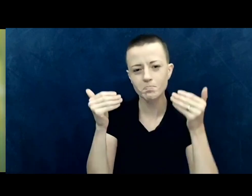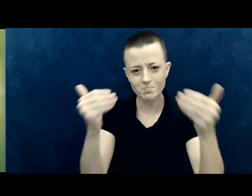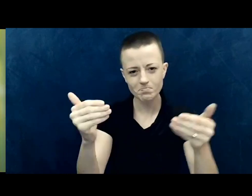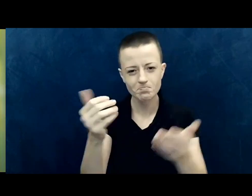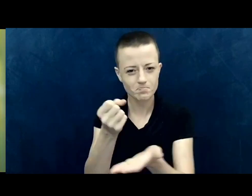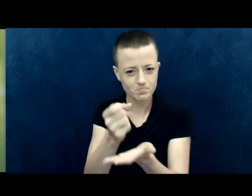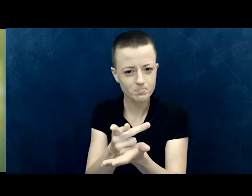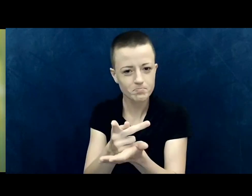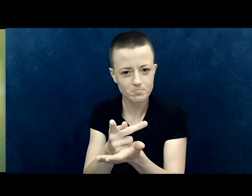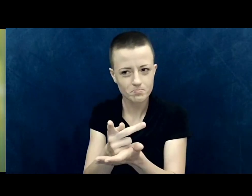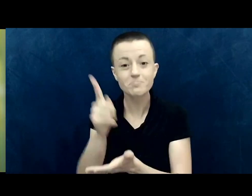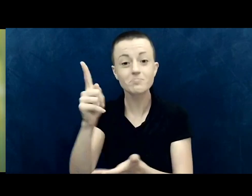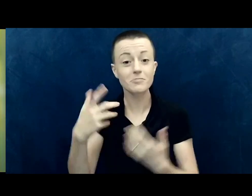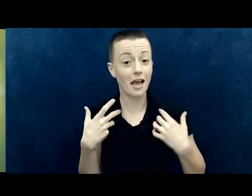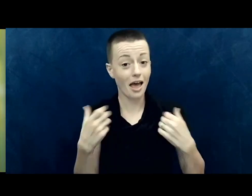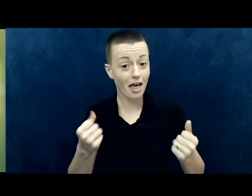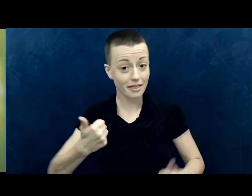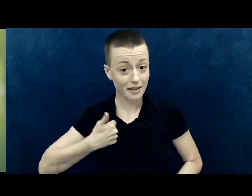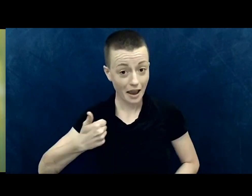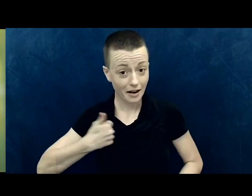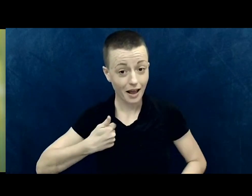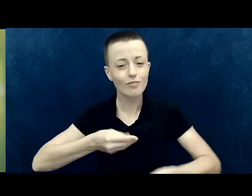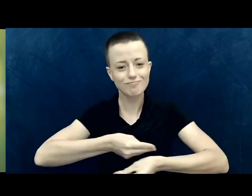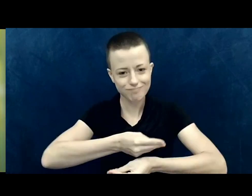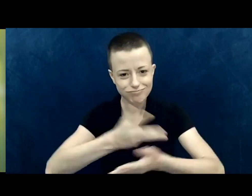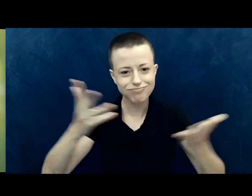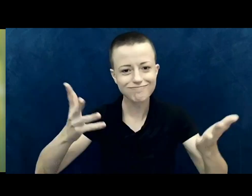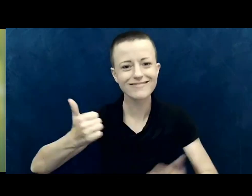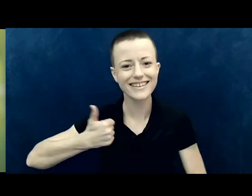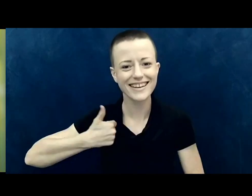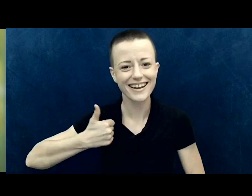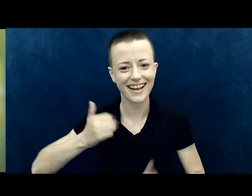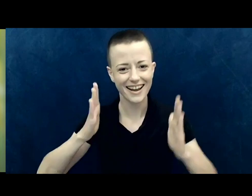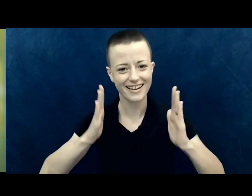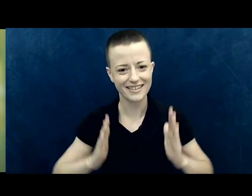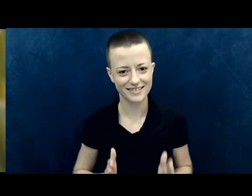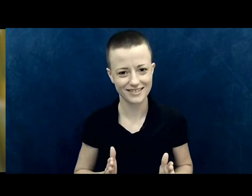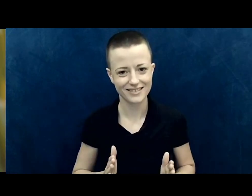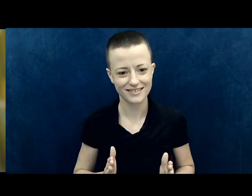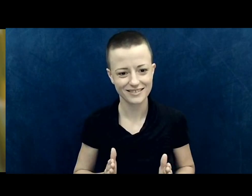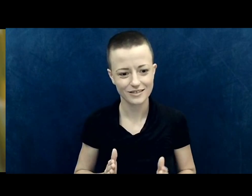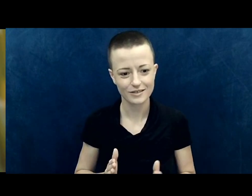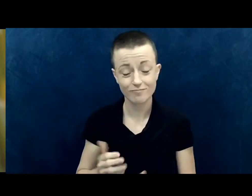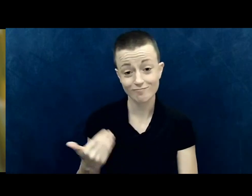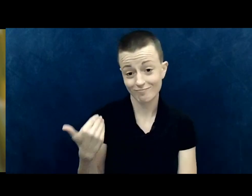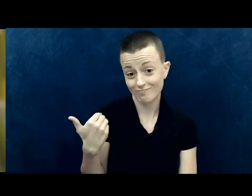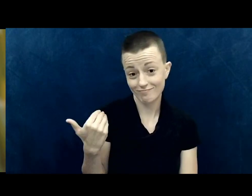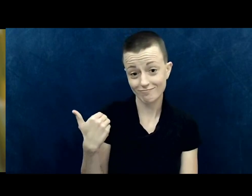Once approved, the vaccine is then distributed, and Canadians can have access to it. After careful review,